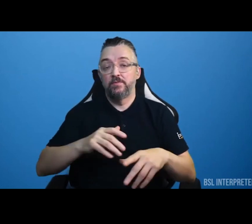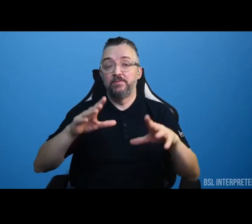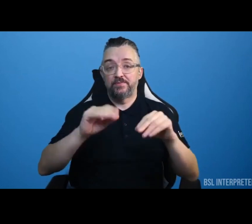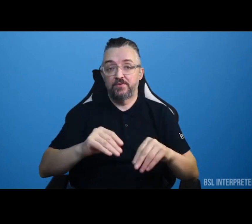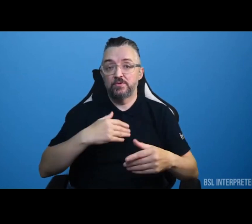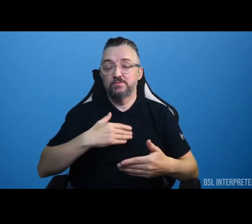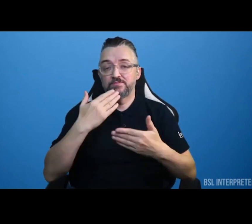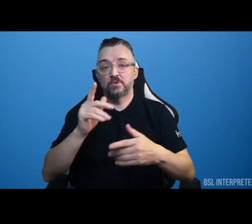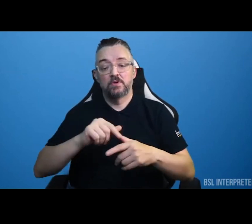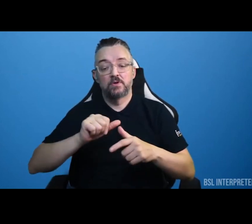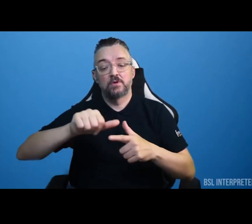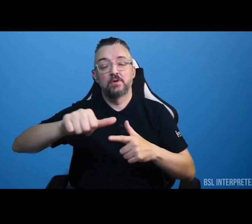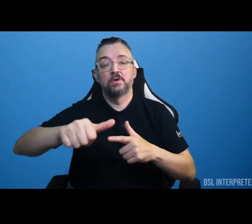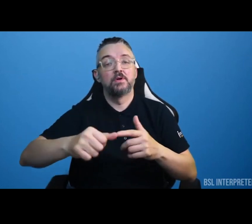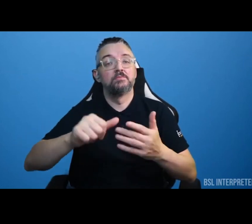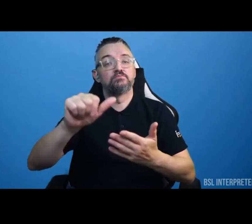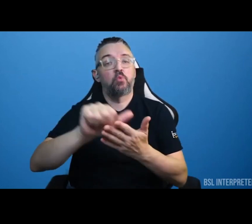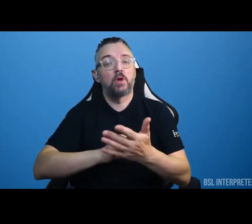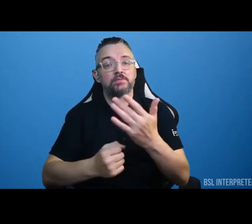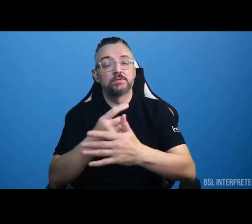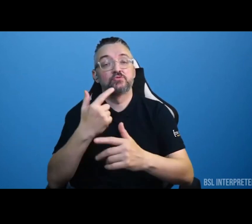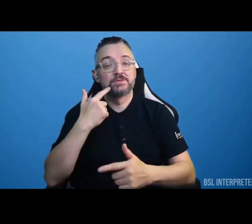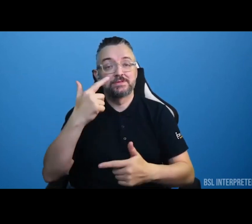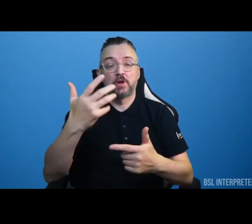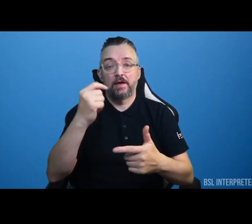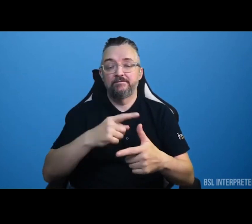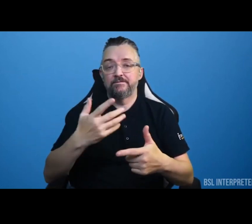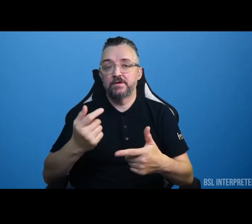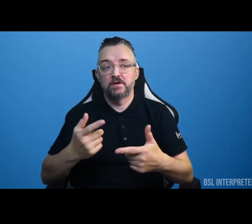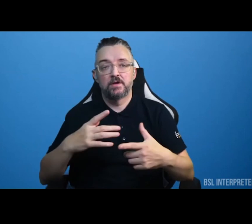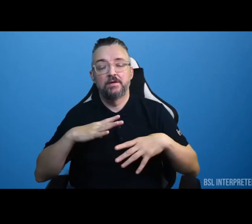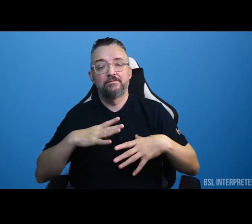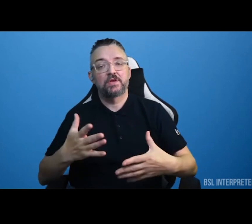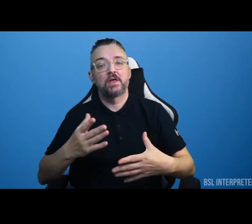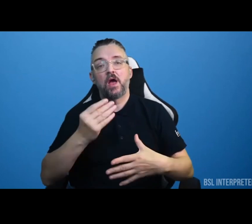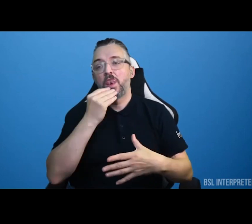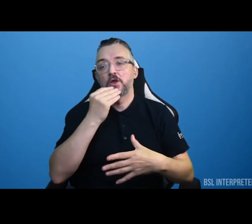some upcoming program at V&A Dundee. Next week, we have a free lunchtime talk online